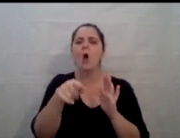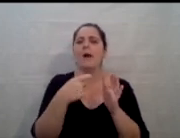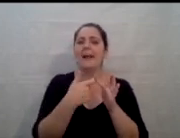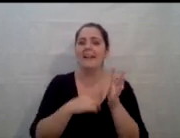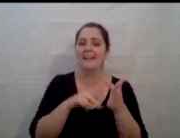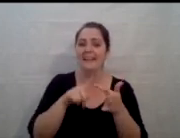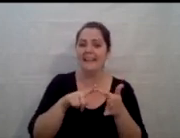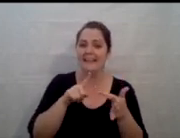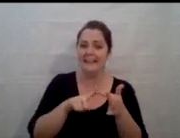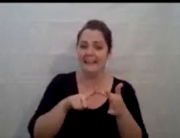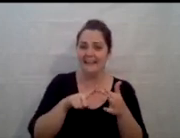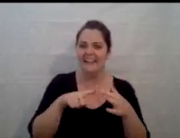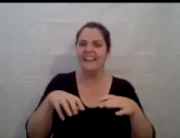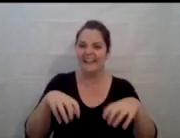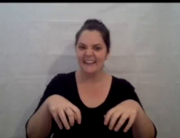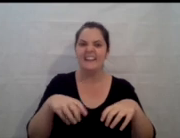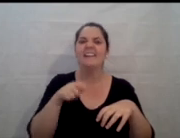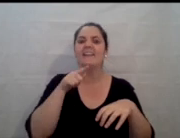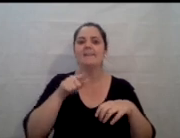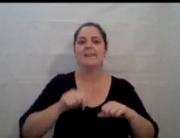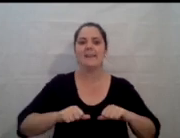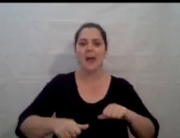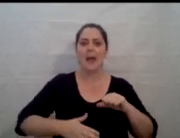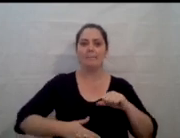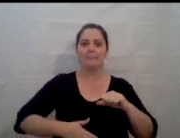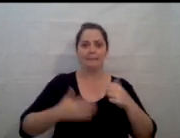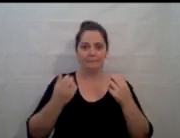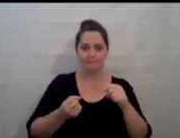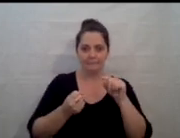and we will bring a tiny bit of value in ourselves too but we're really going to focus on that contour.